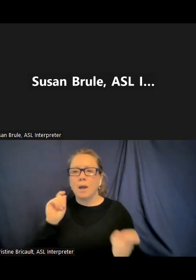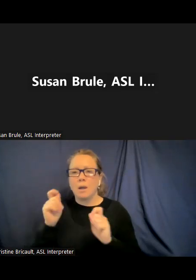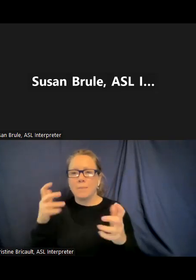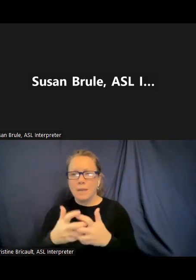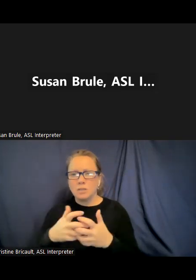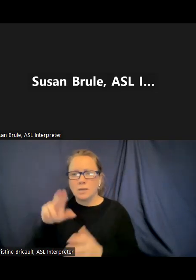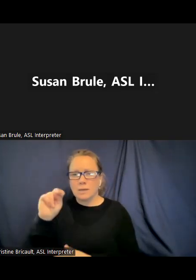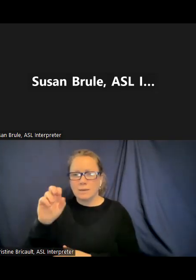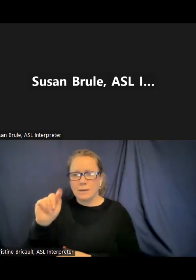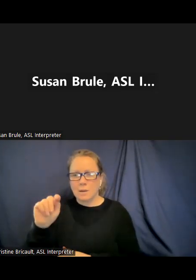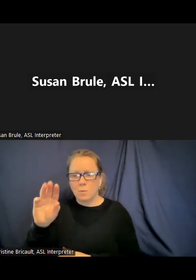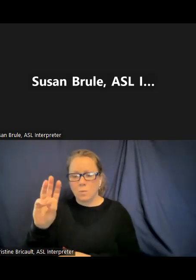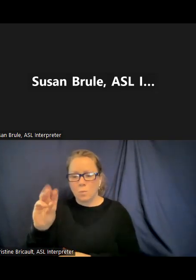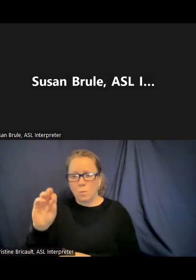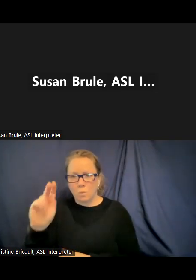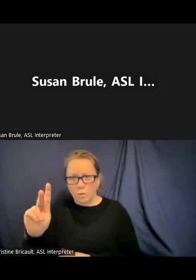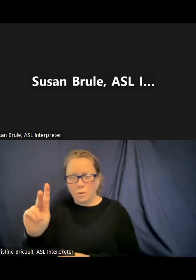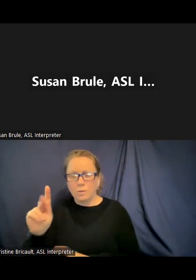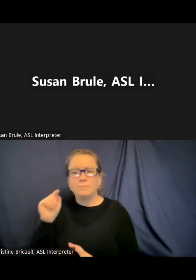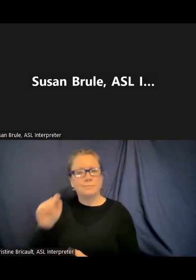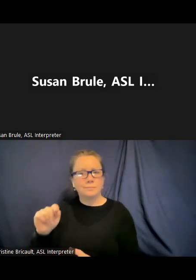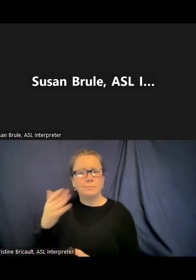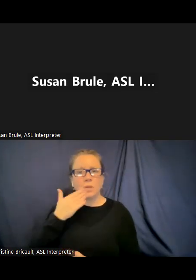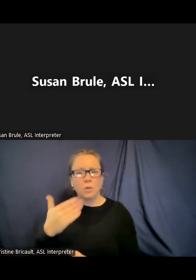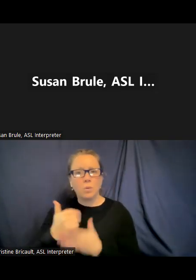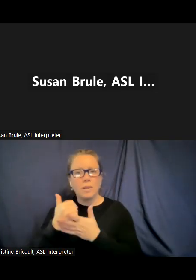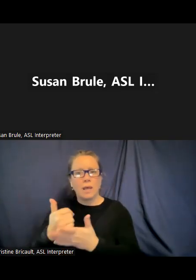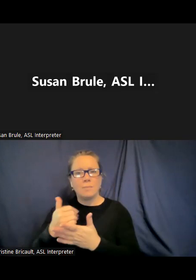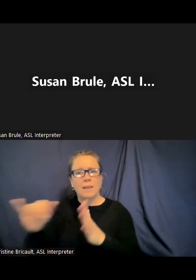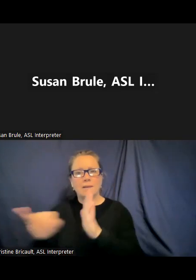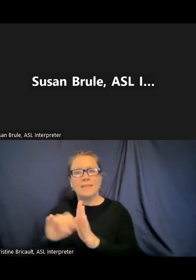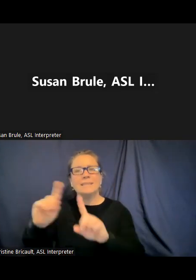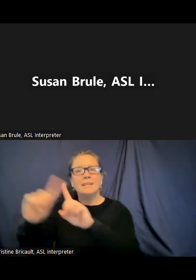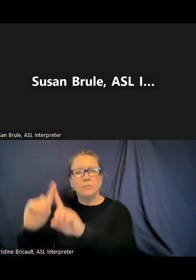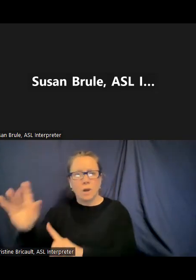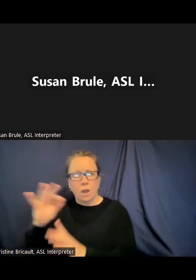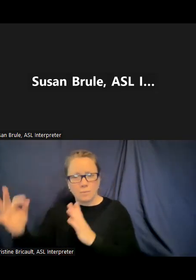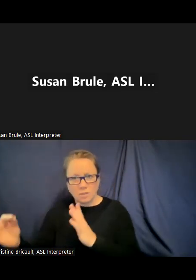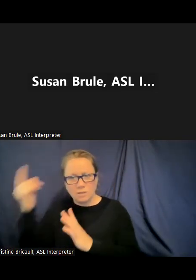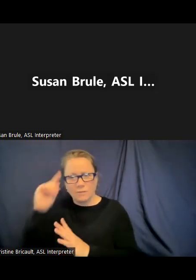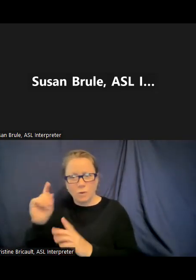It is a really good at identifying other options for accommodating someone at work.